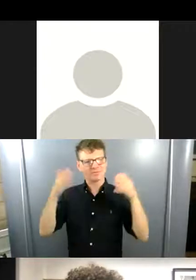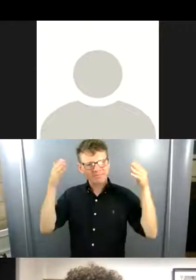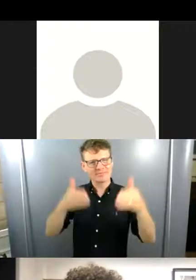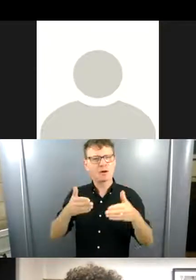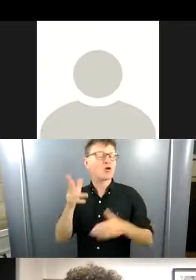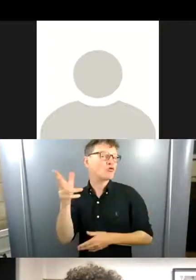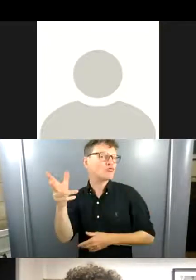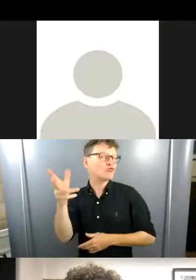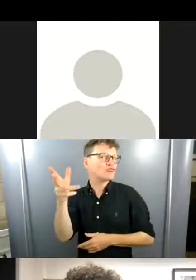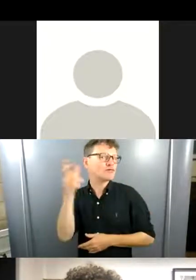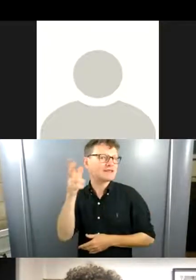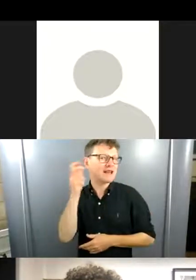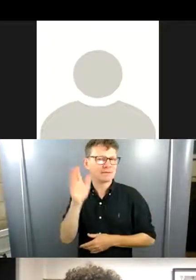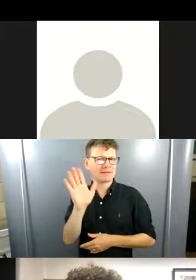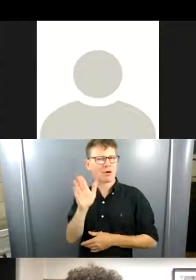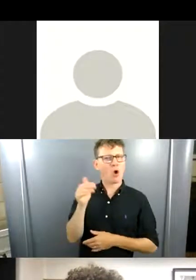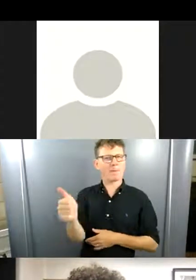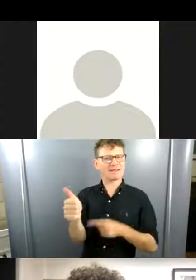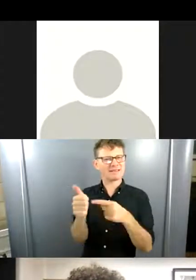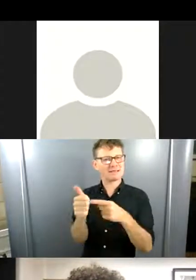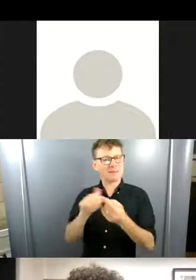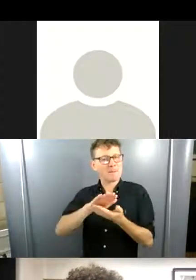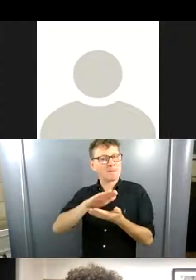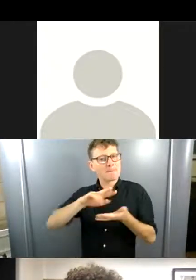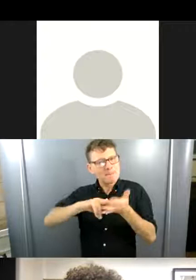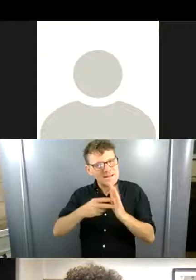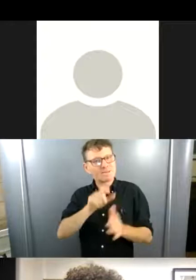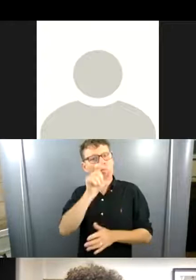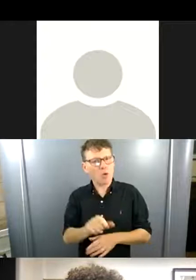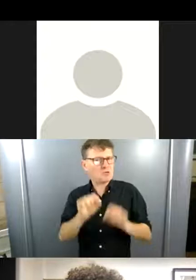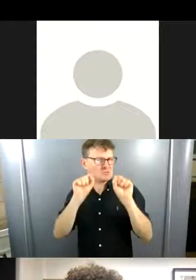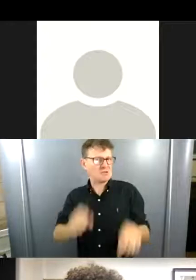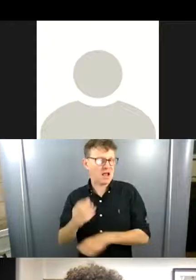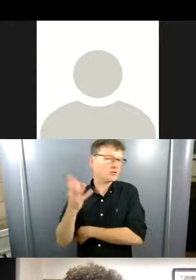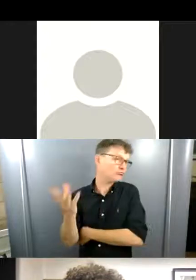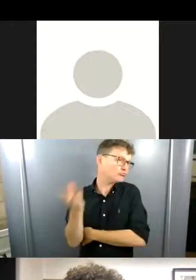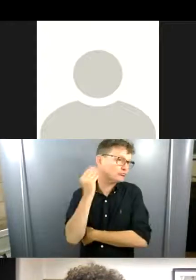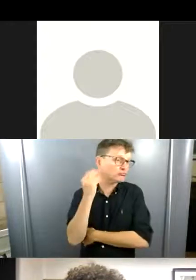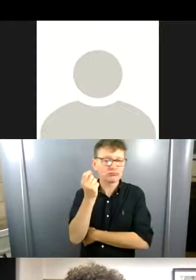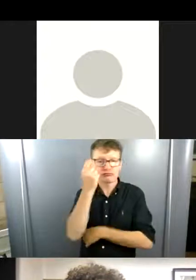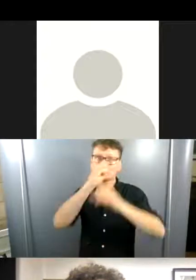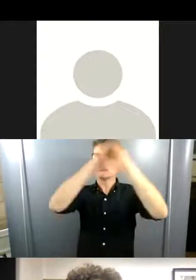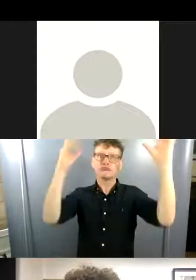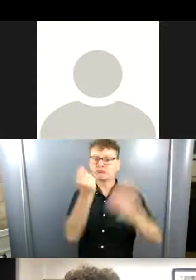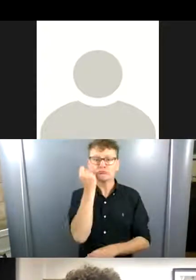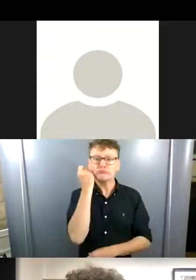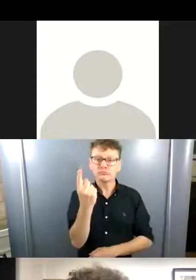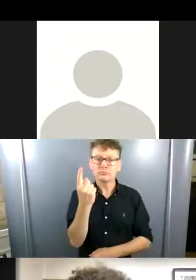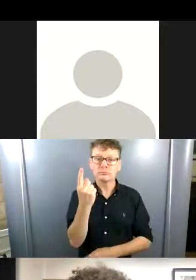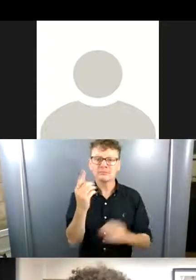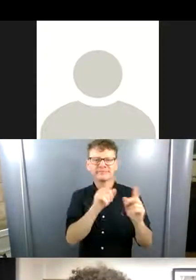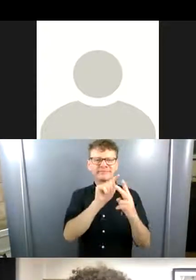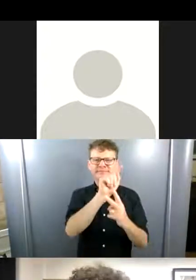which is the ability to hear a language and bilingual cognition and how this might be